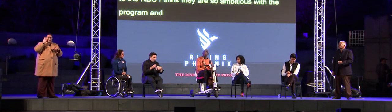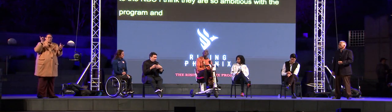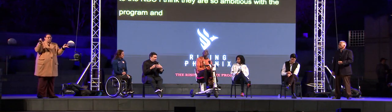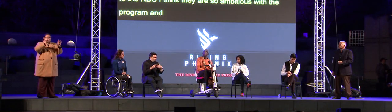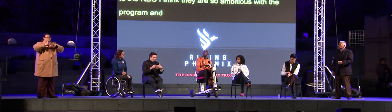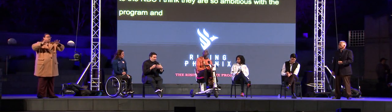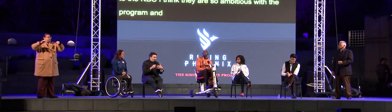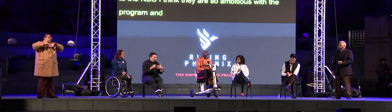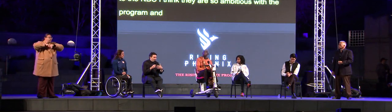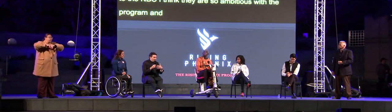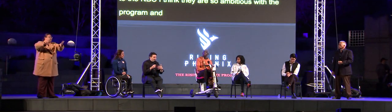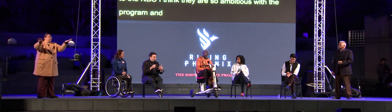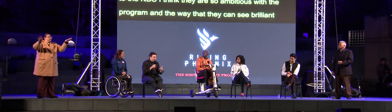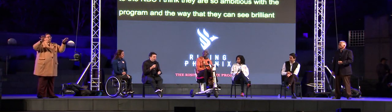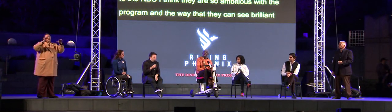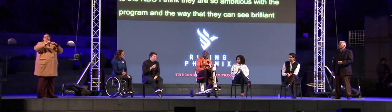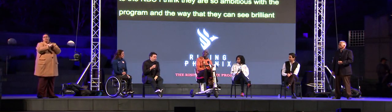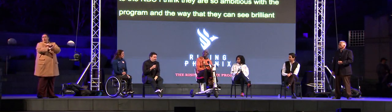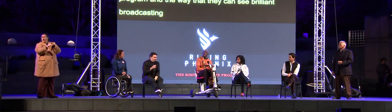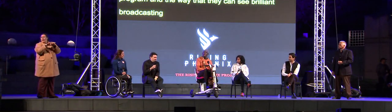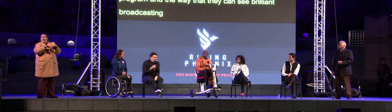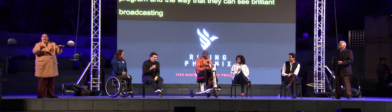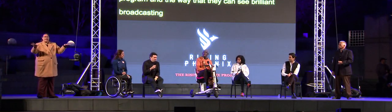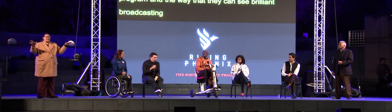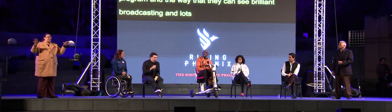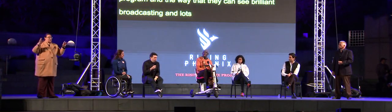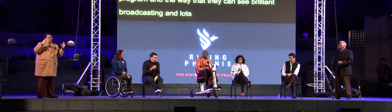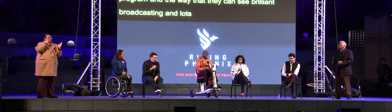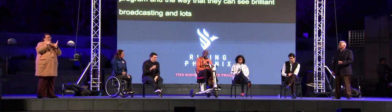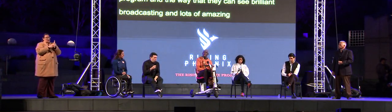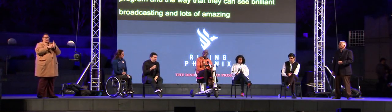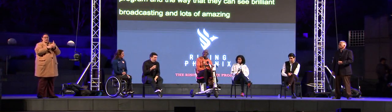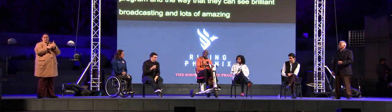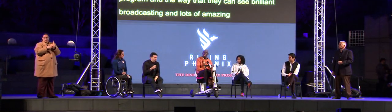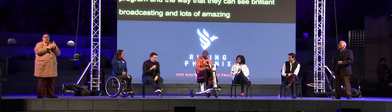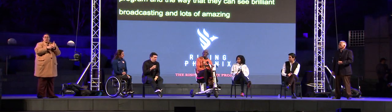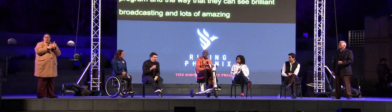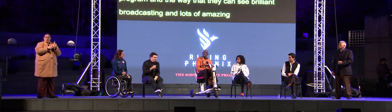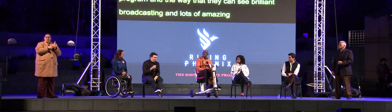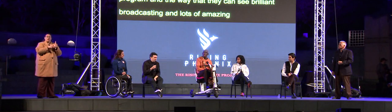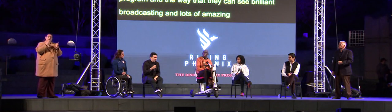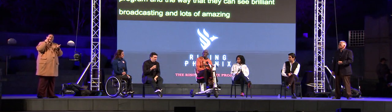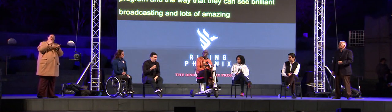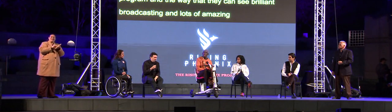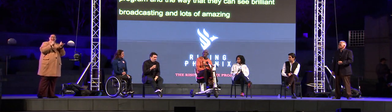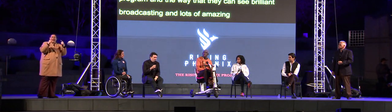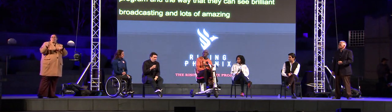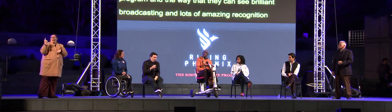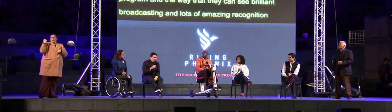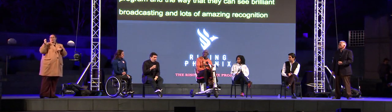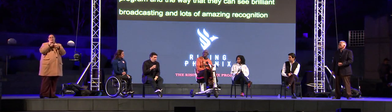and lots of amazing recognition for that. I think what we found with the podcast last year--